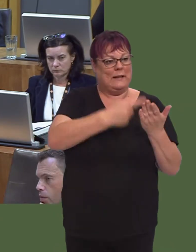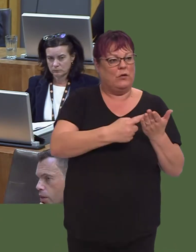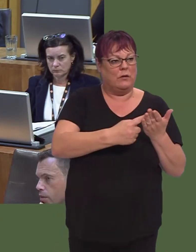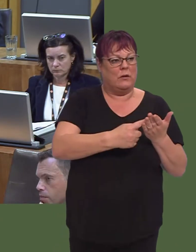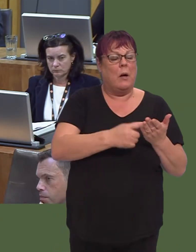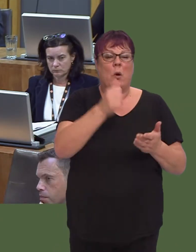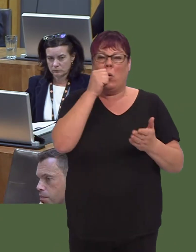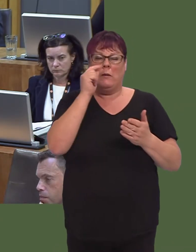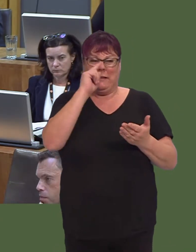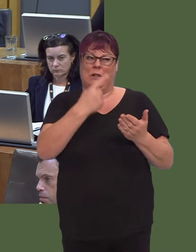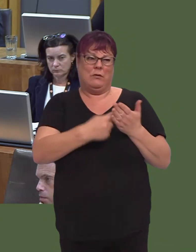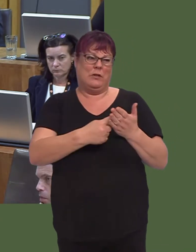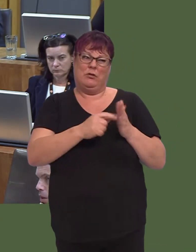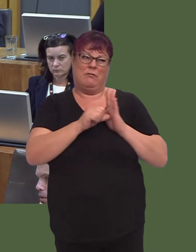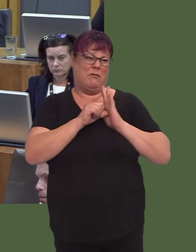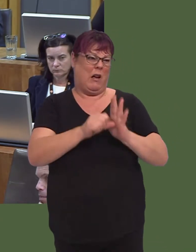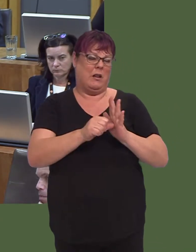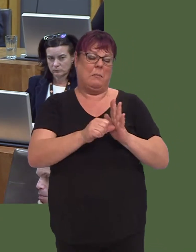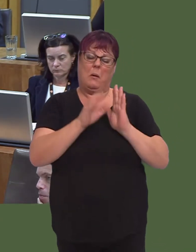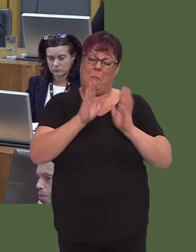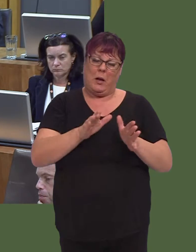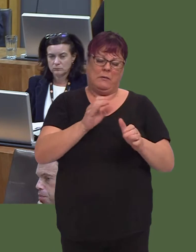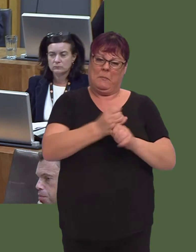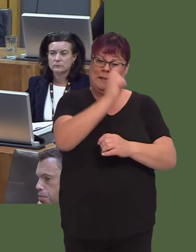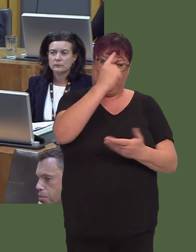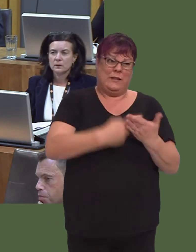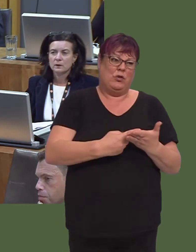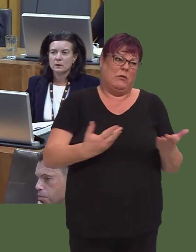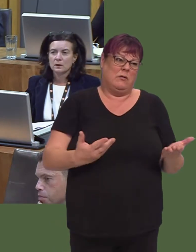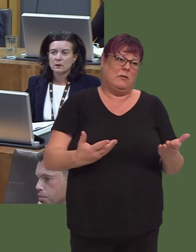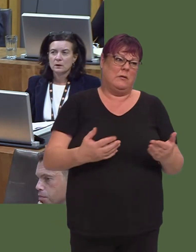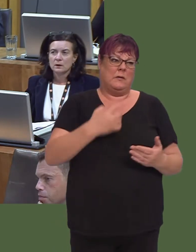The decision itself is not in an easy decision, but it has to be taken one way or another.